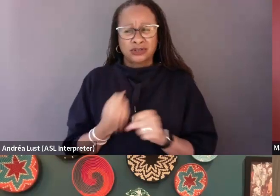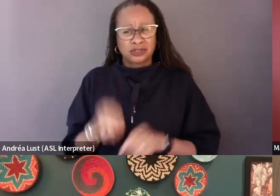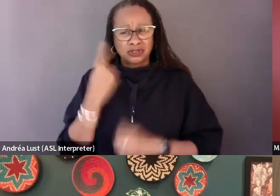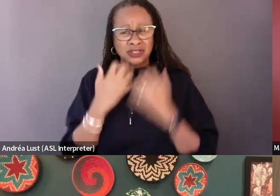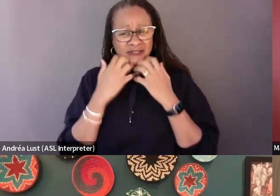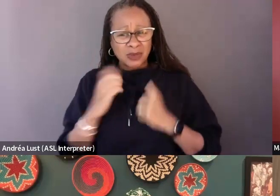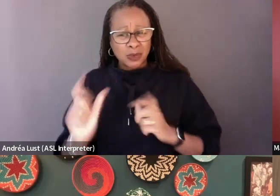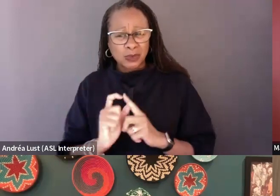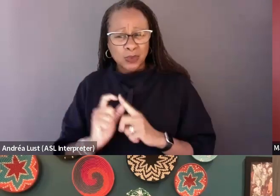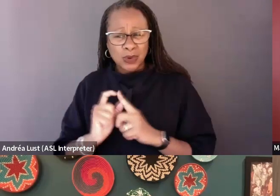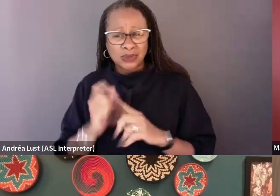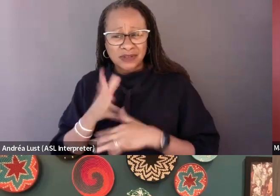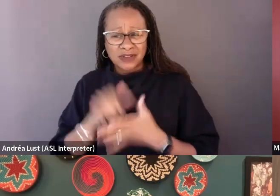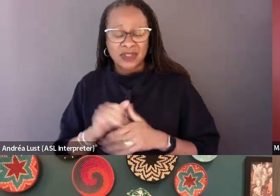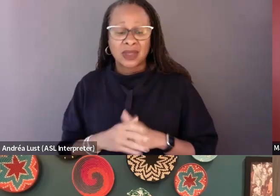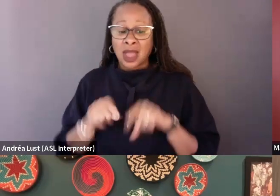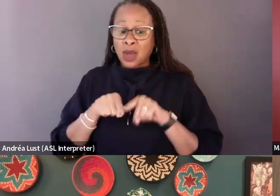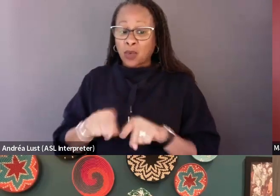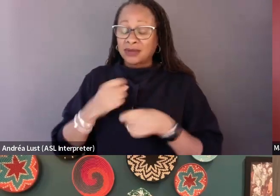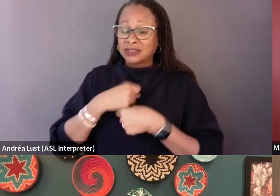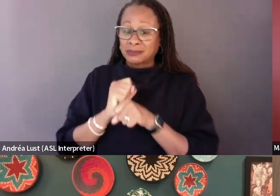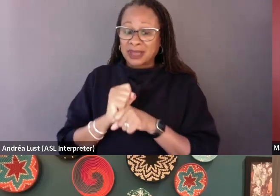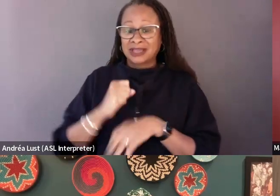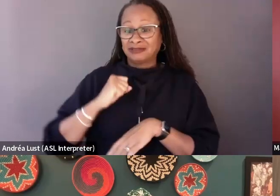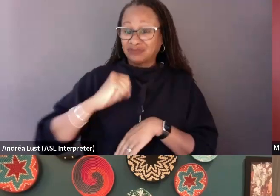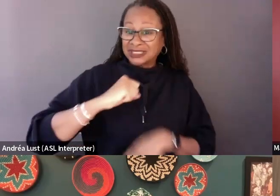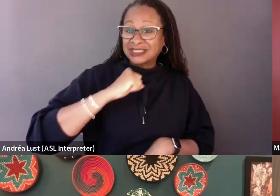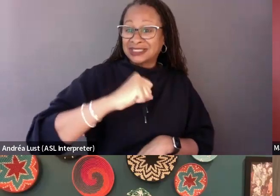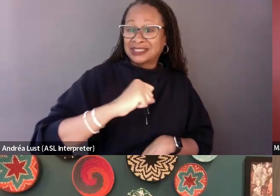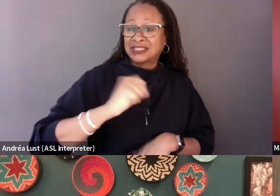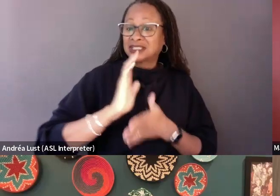And while I was making those resistance videos for the fisher women's collective,